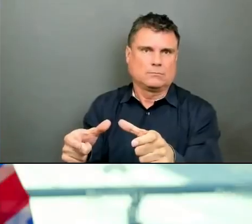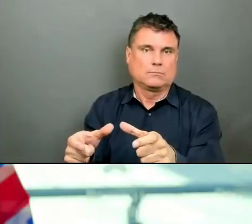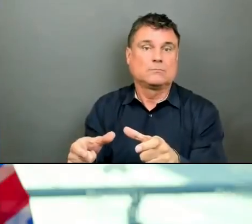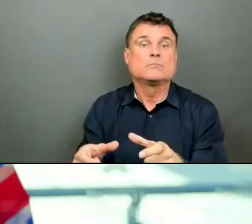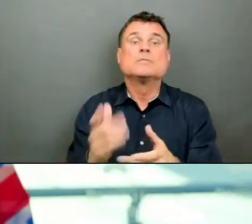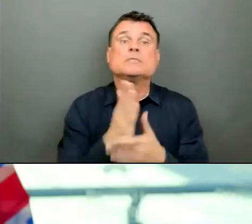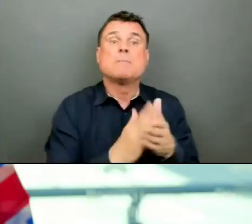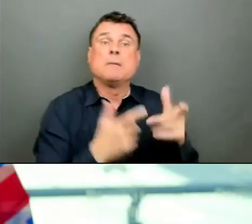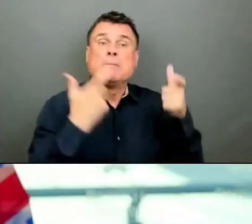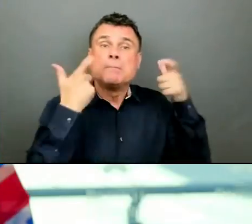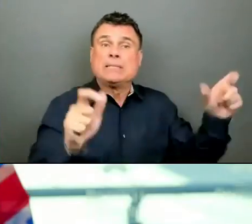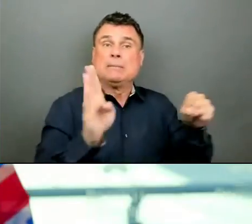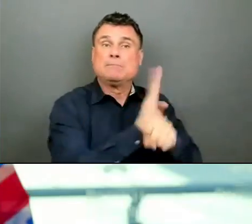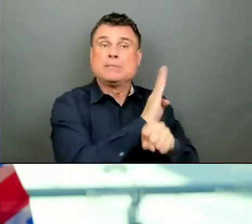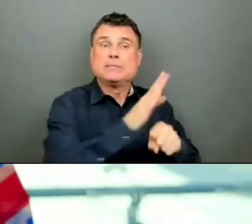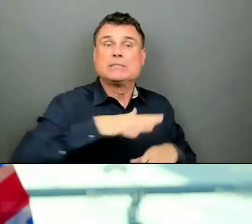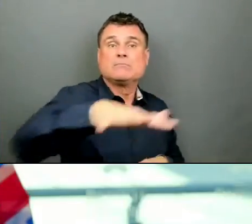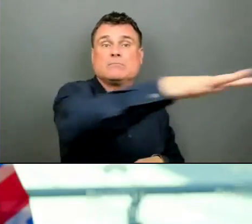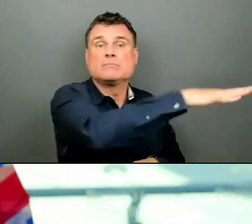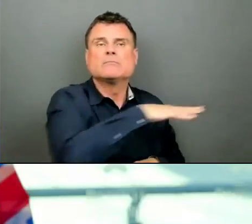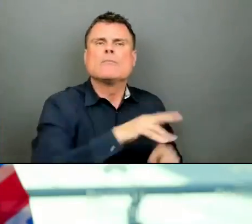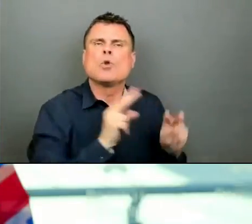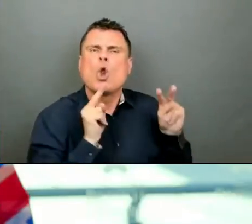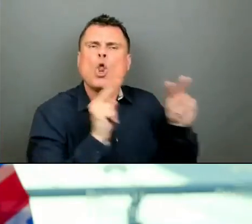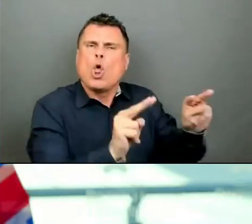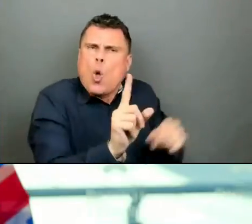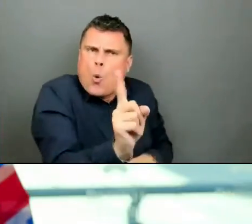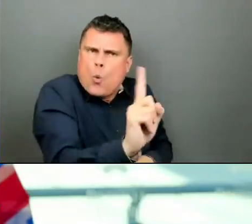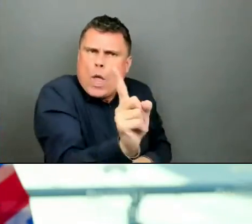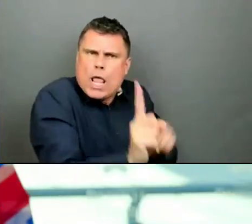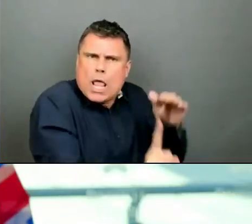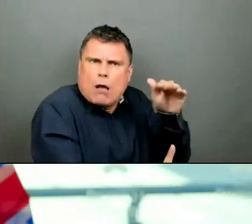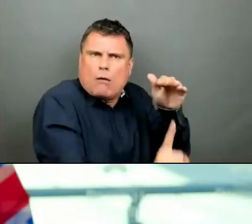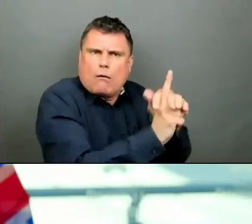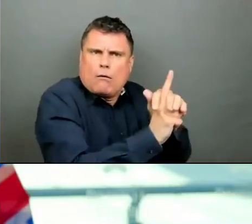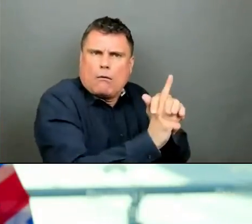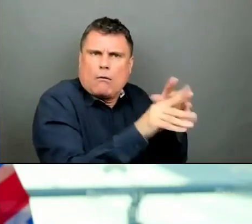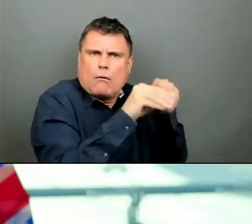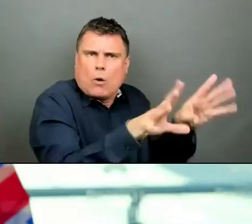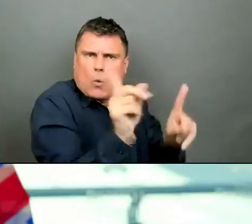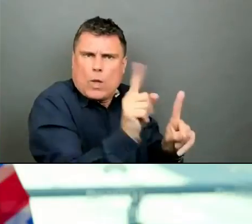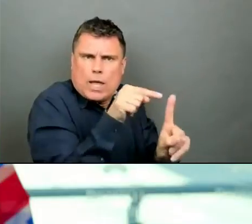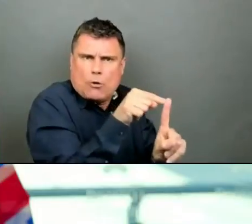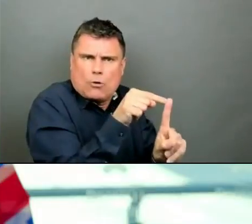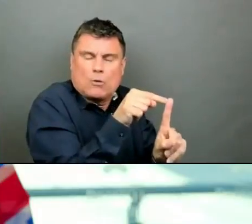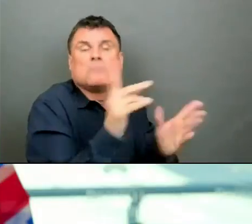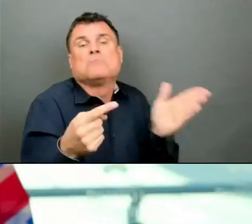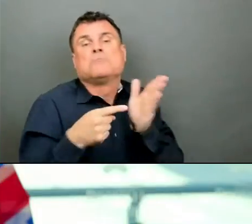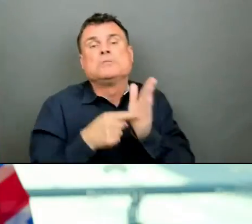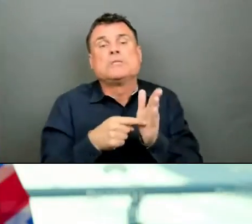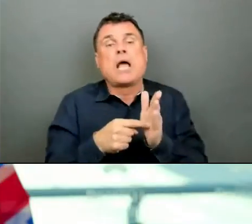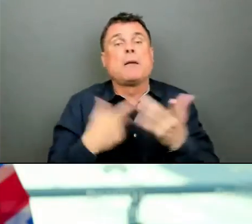It may be where the transmission hah has occurred, so one of the places we see